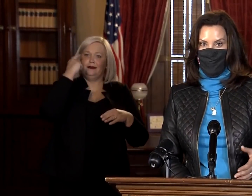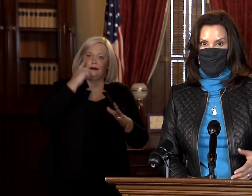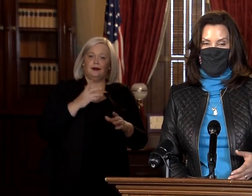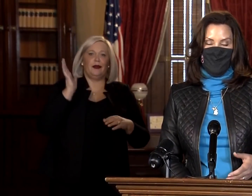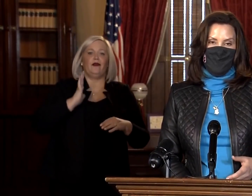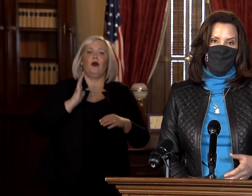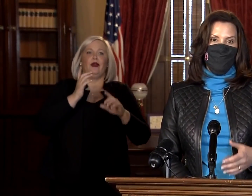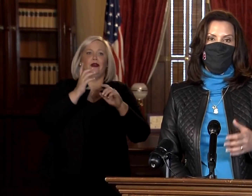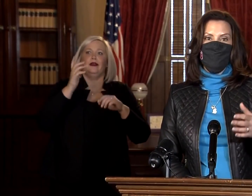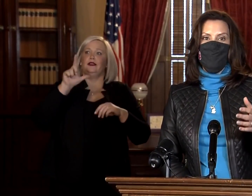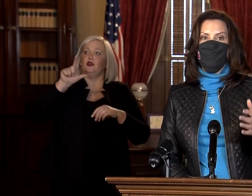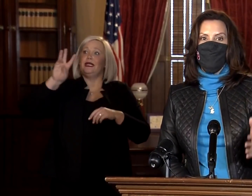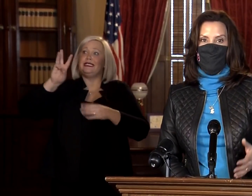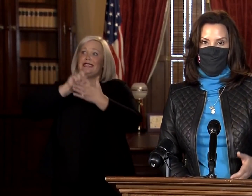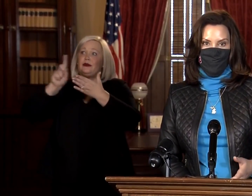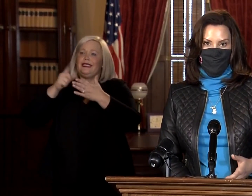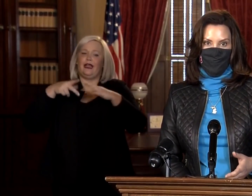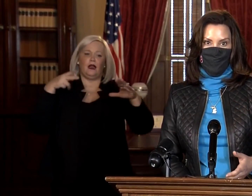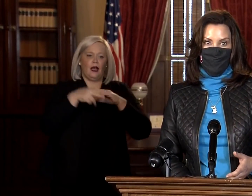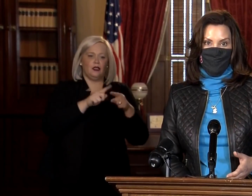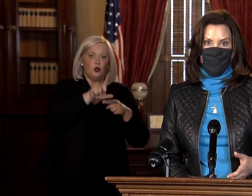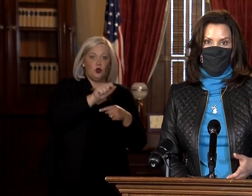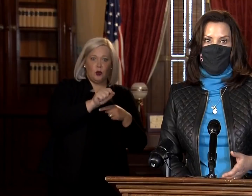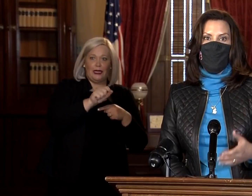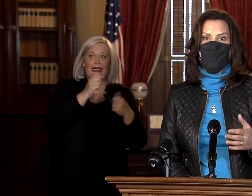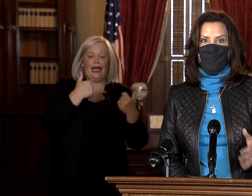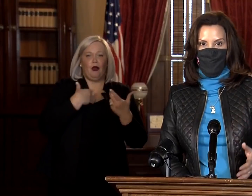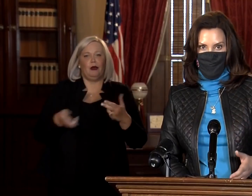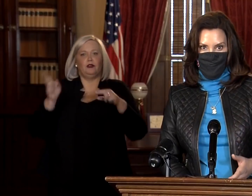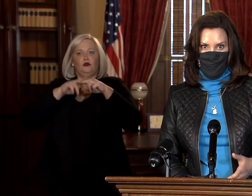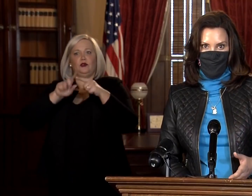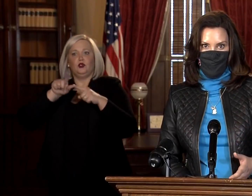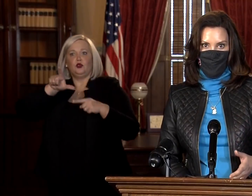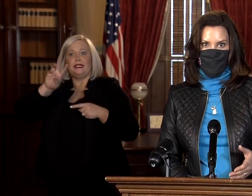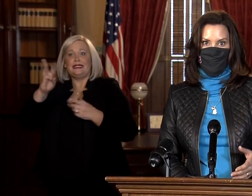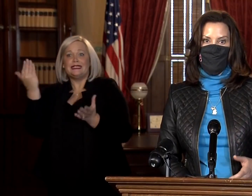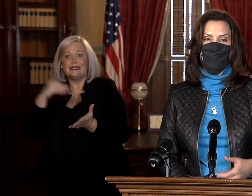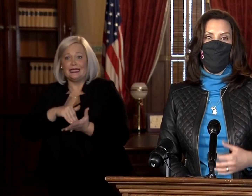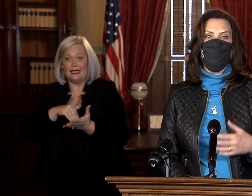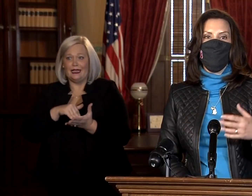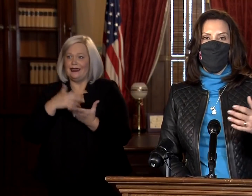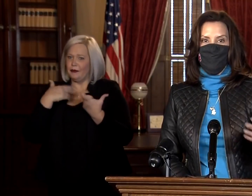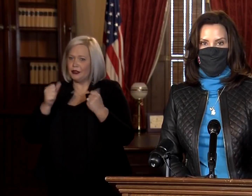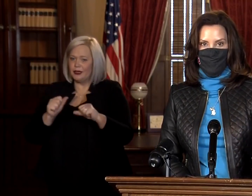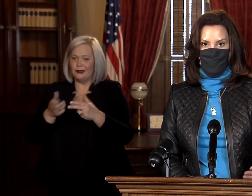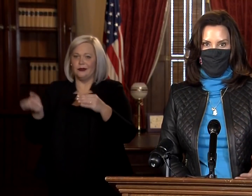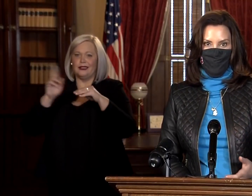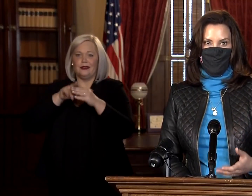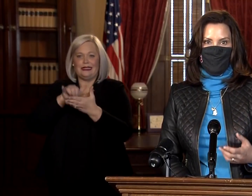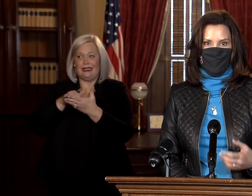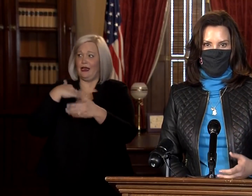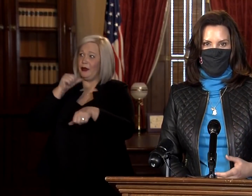I worked against the last administration that changed it administration that changed it from 26 weeks to 20 weeks. from 26 weeks to 20 weeks. Through executive orders earlier Through executive orders earlier in this year, I extended those.